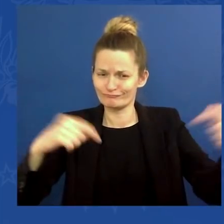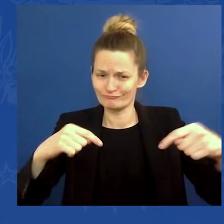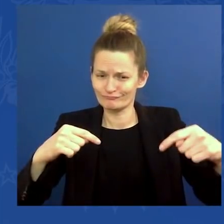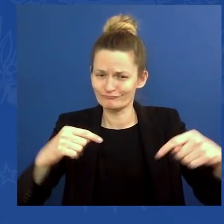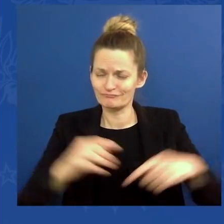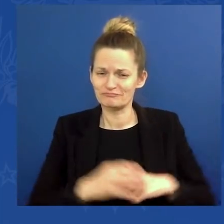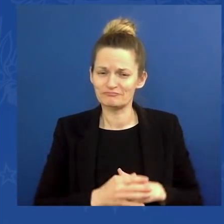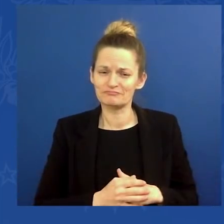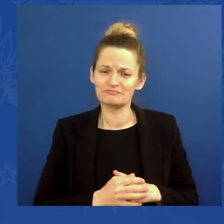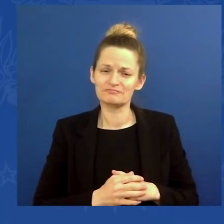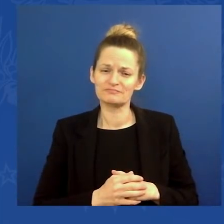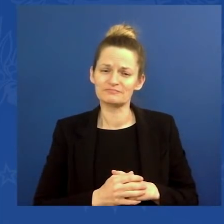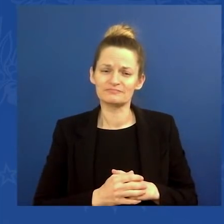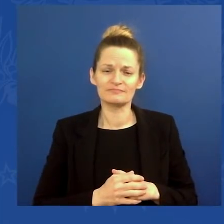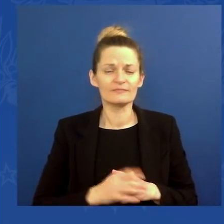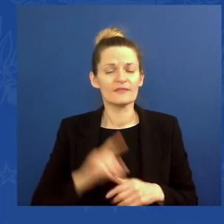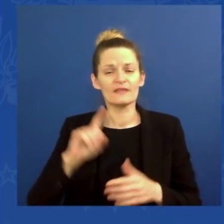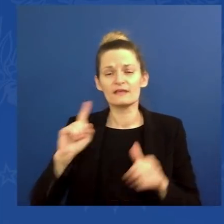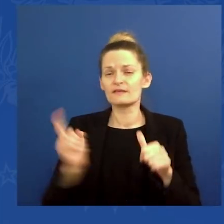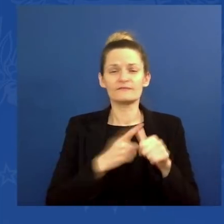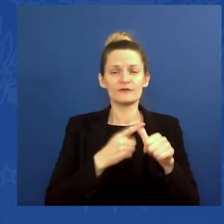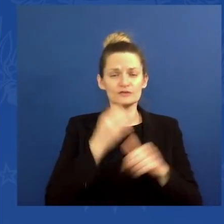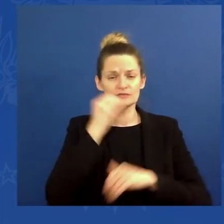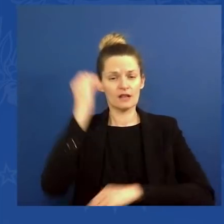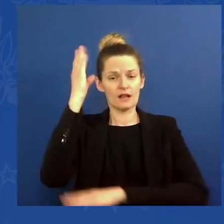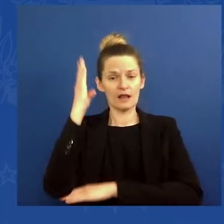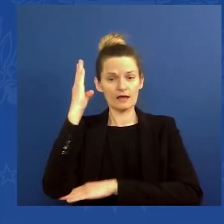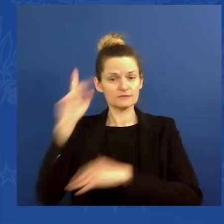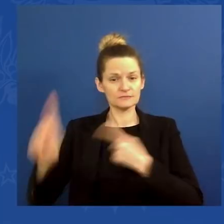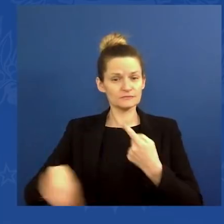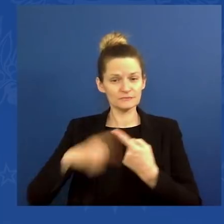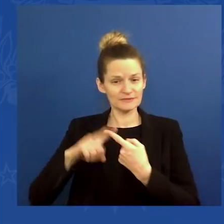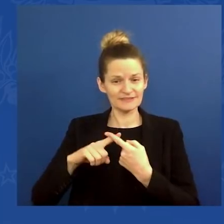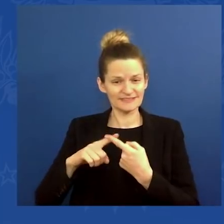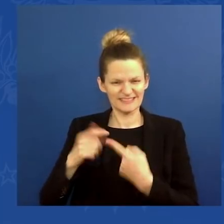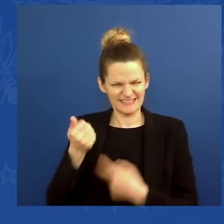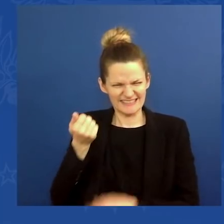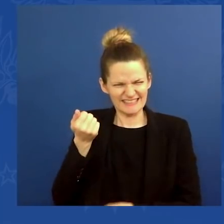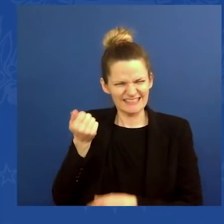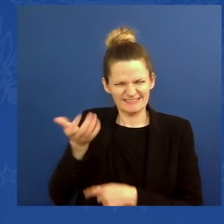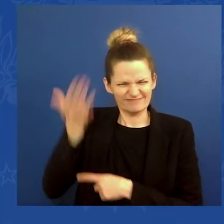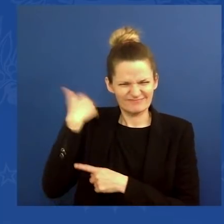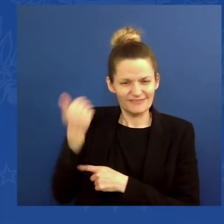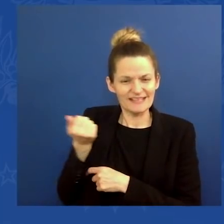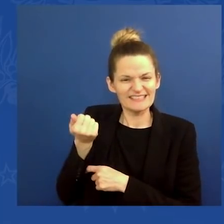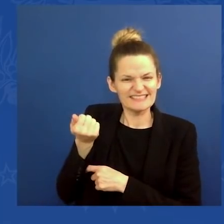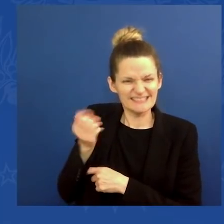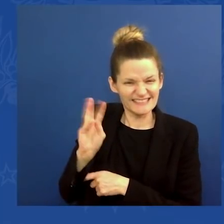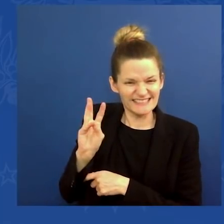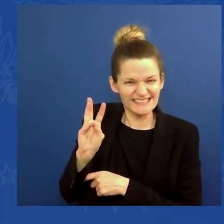that one Tip O'Neill had the first one, she had invited 16 members, 12 of them from Massachusetts.